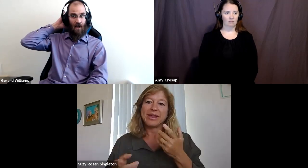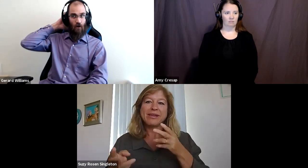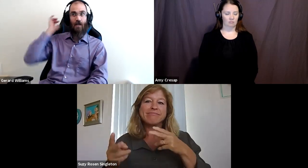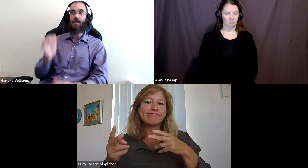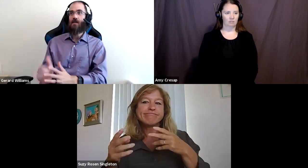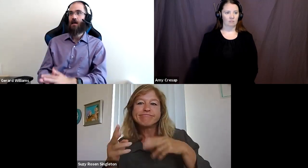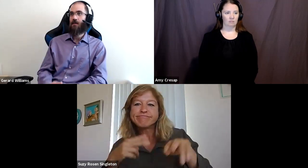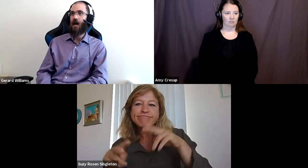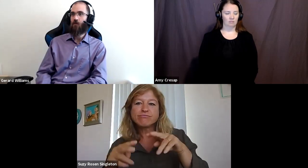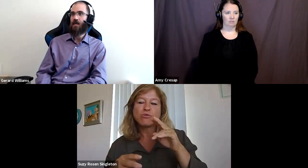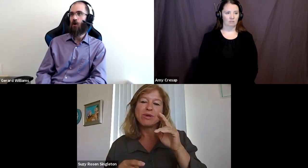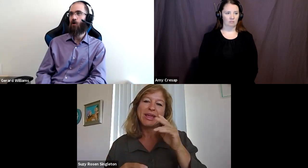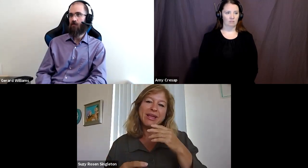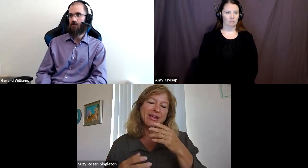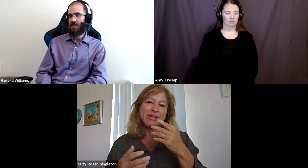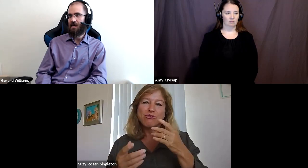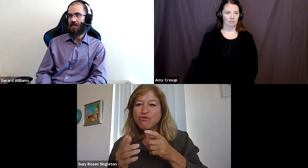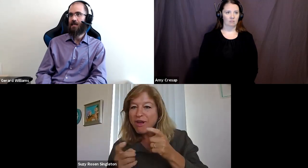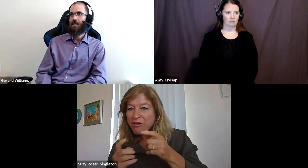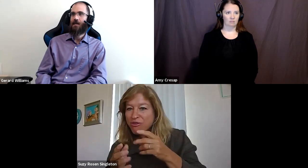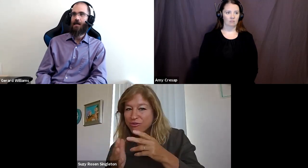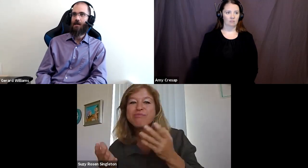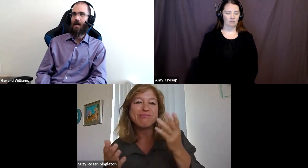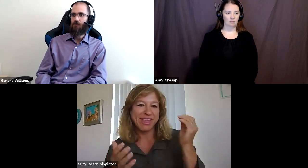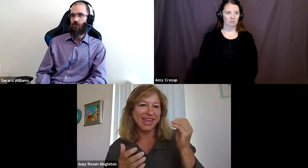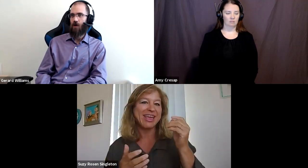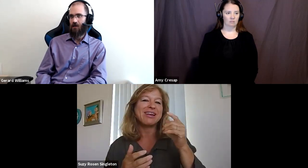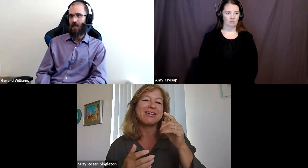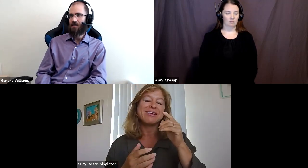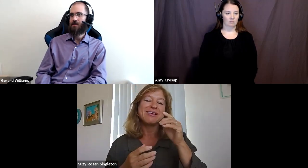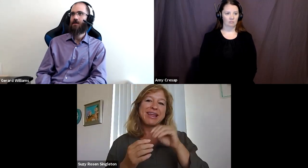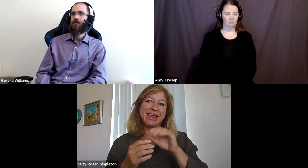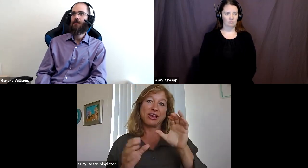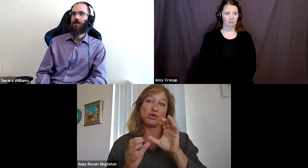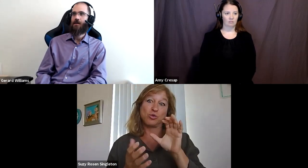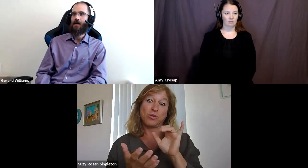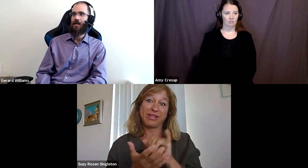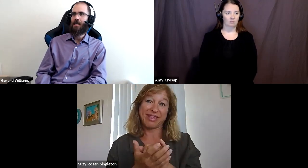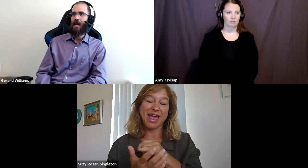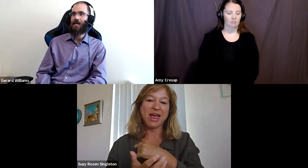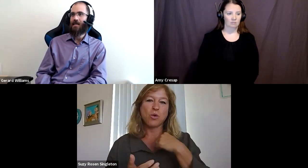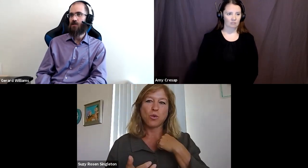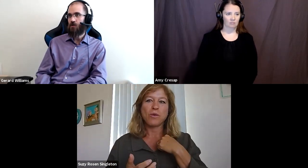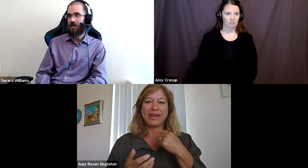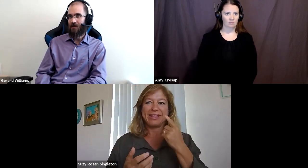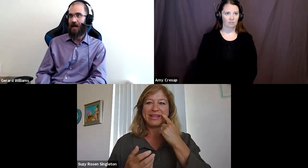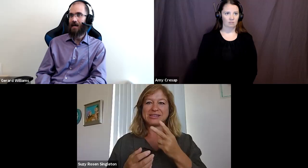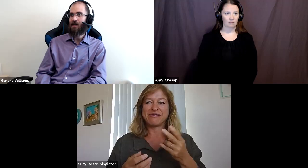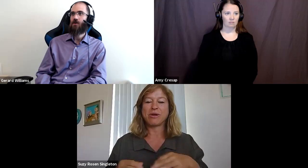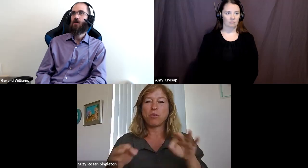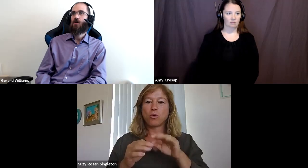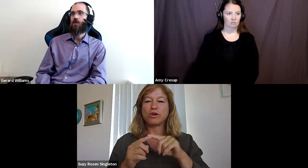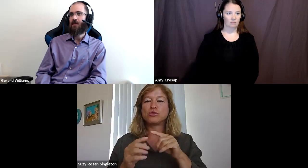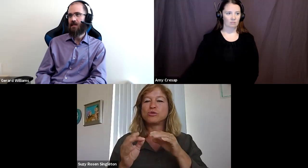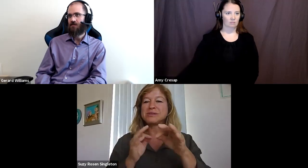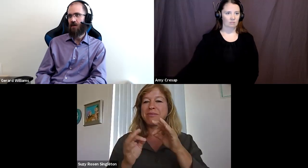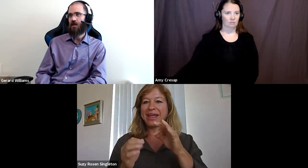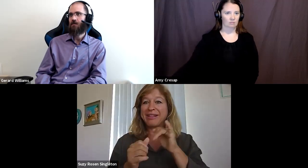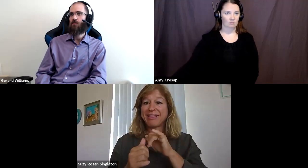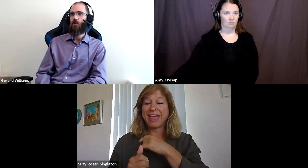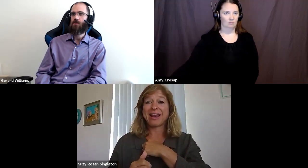areas that we oversee and regulate. And in doing that, we think it's very important